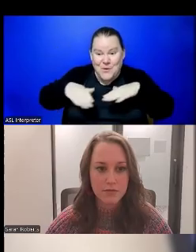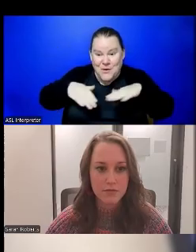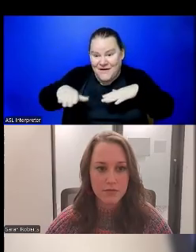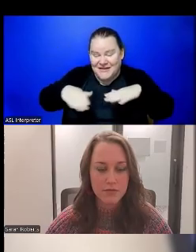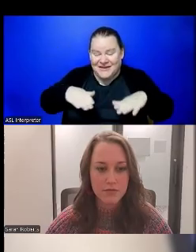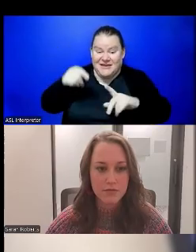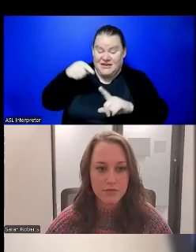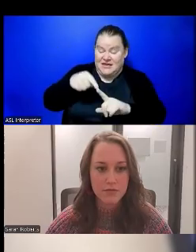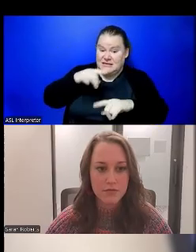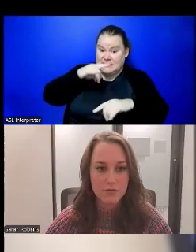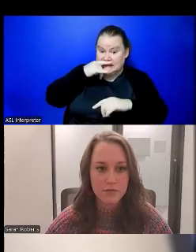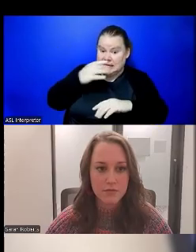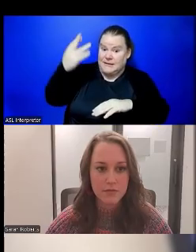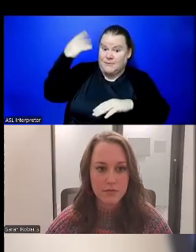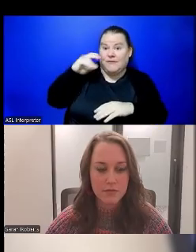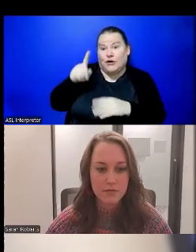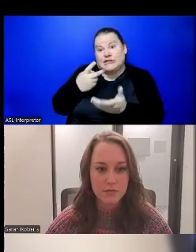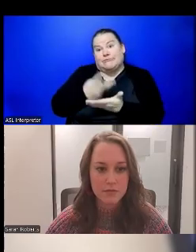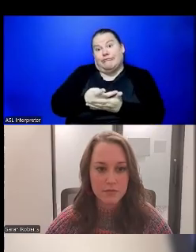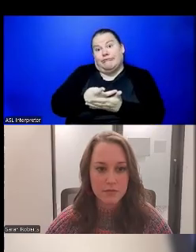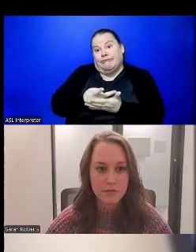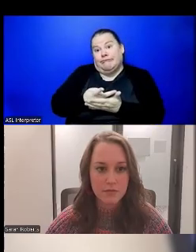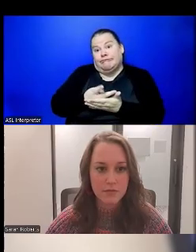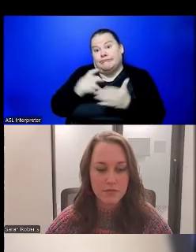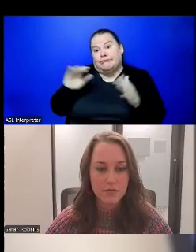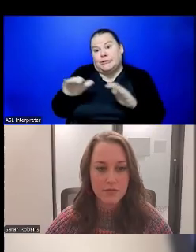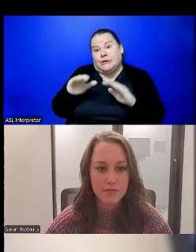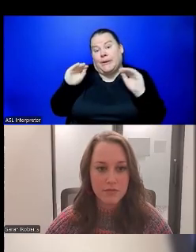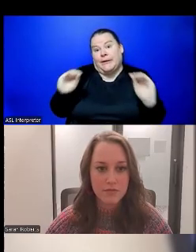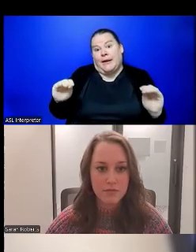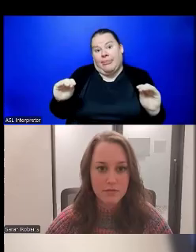was just laying there doing nothing, getting zero brain